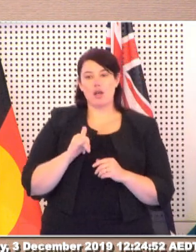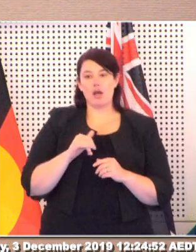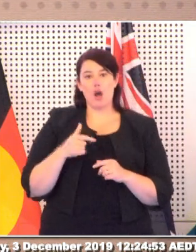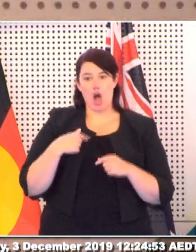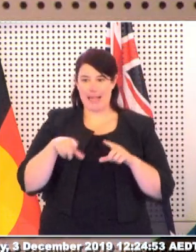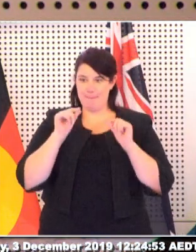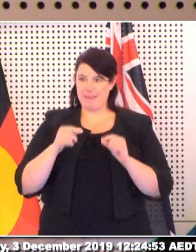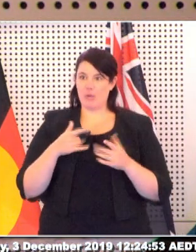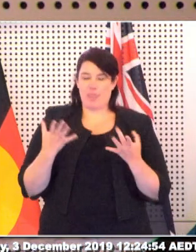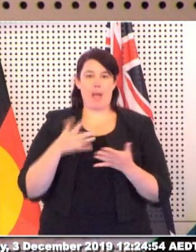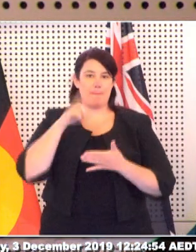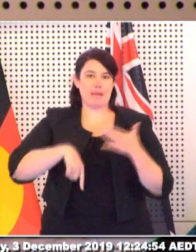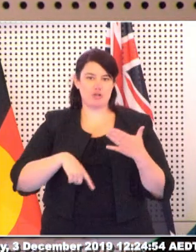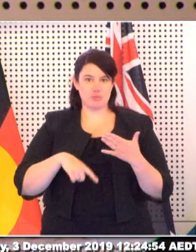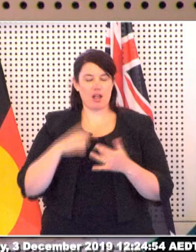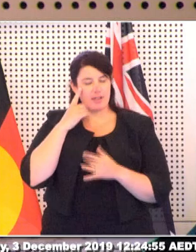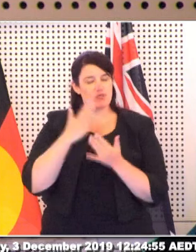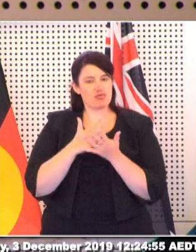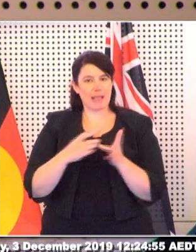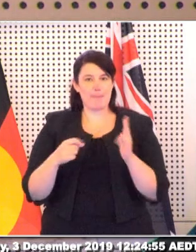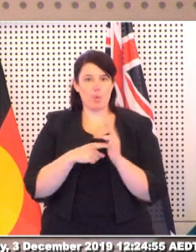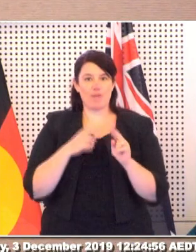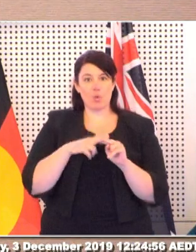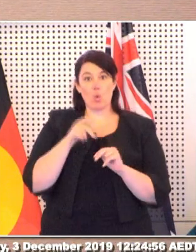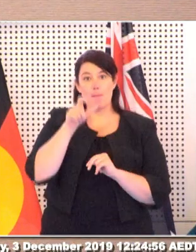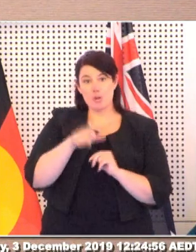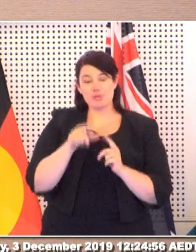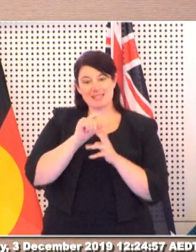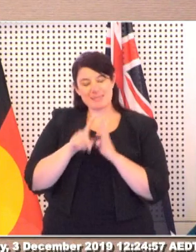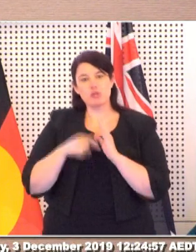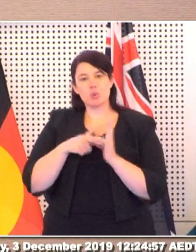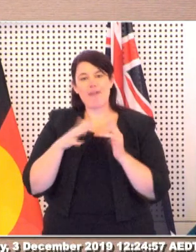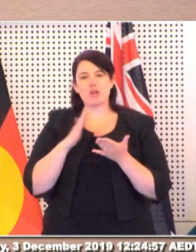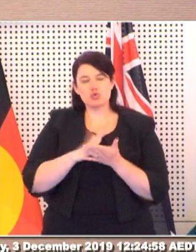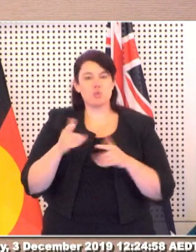are fundamental, yes. Perhaps you may well have already covered this to some extent